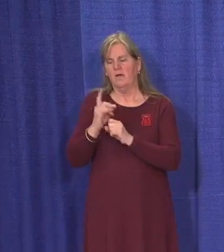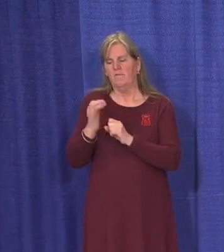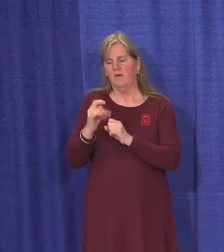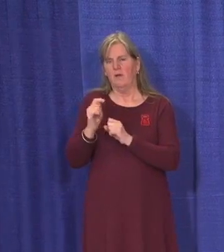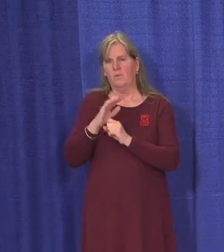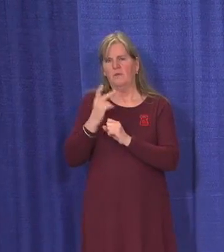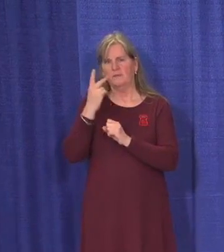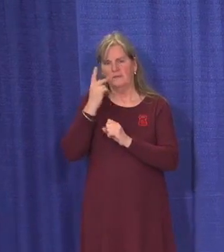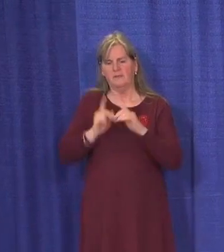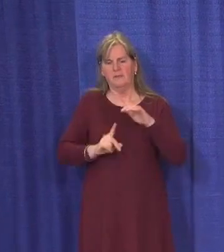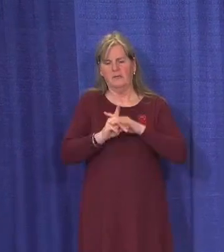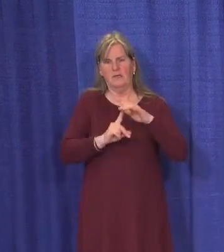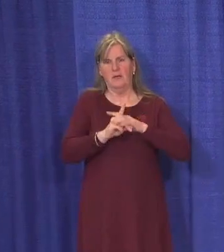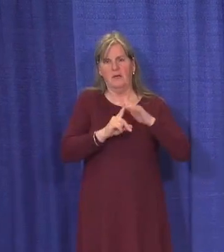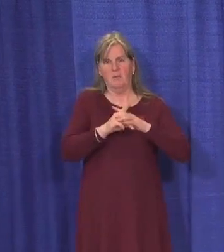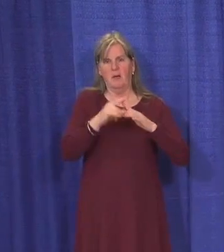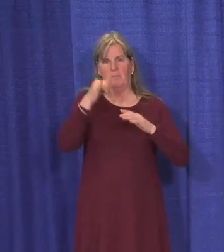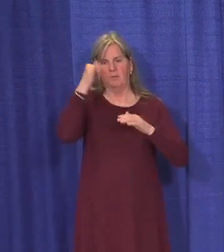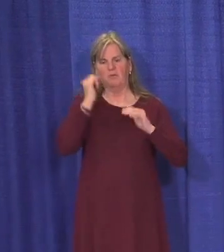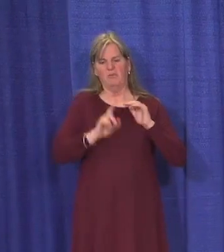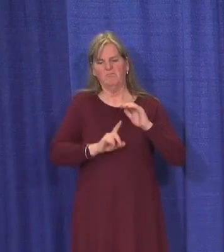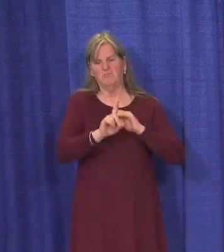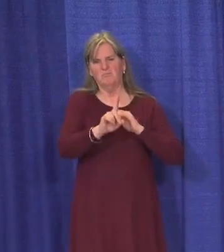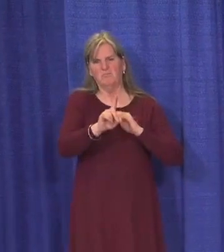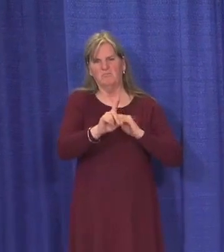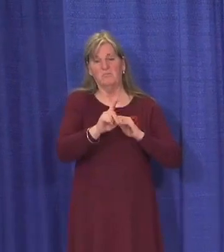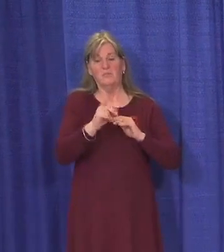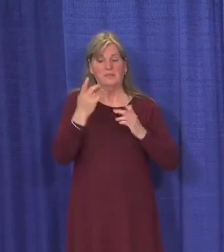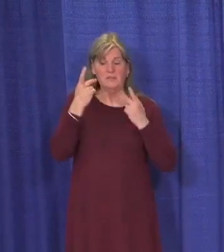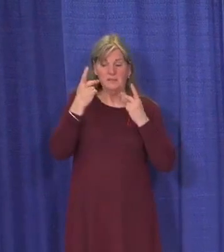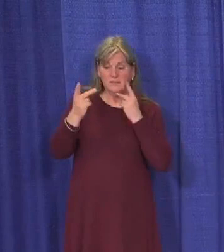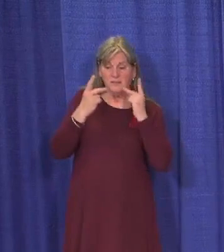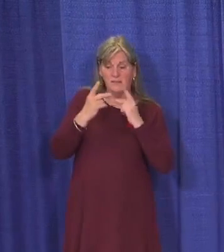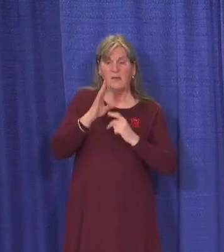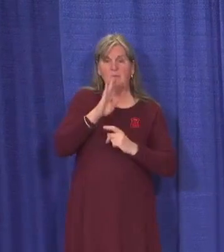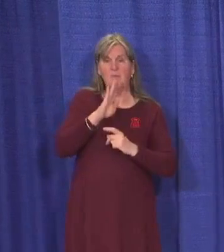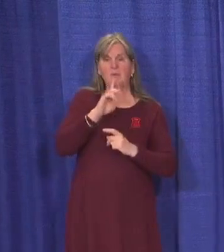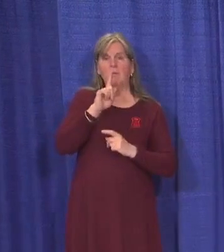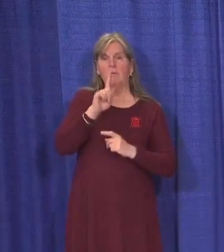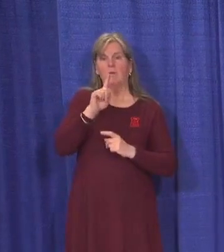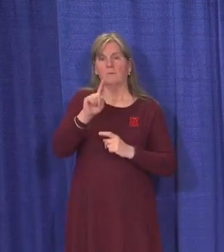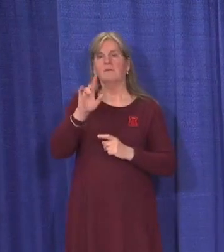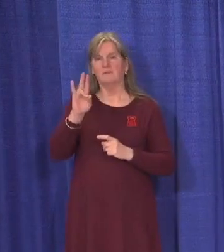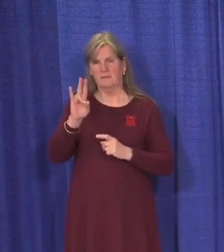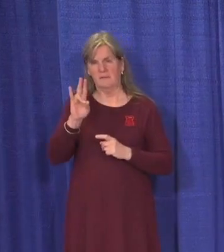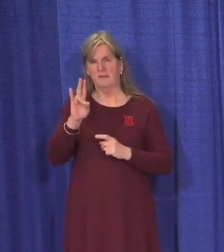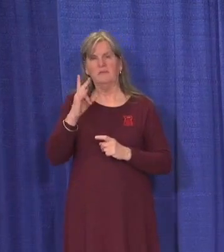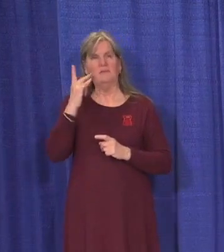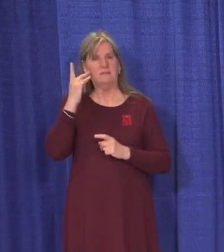Good question and just to note all of our recent cases in the last few weeks have been